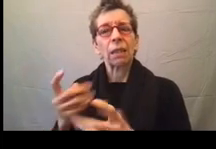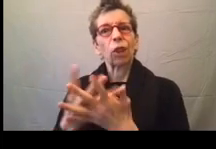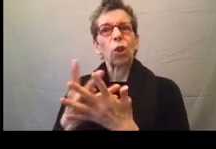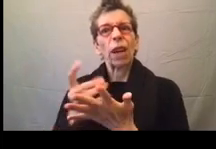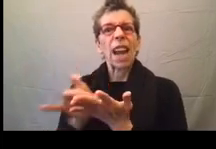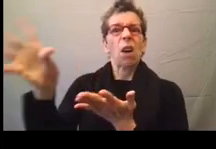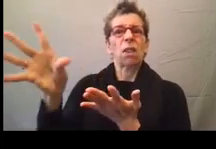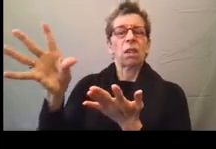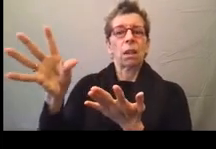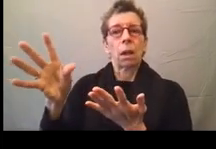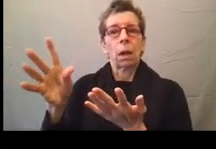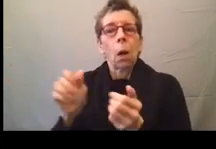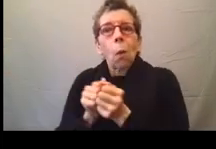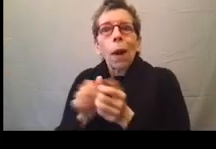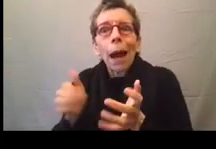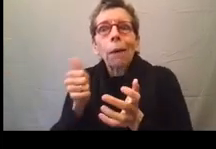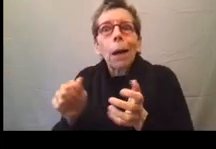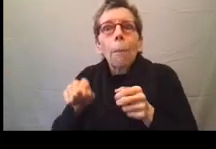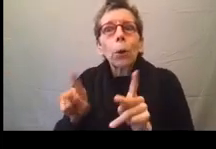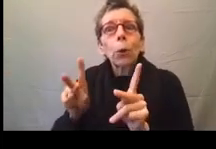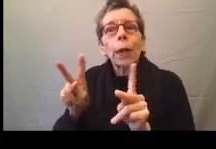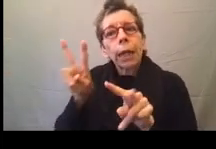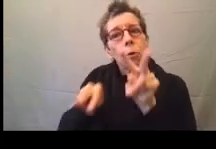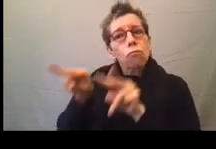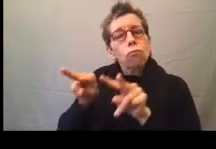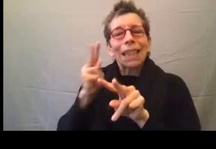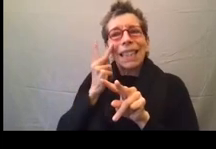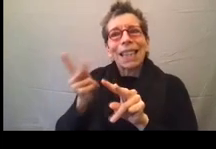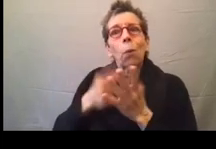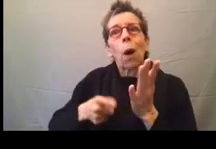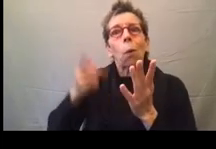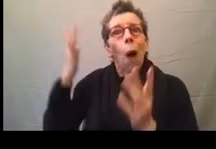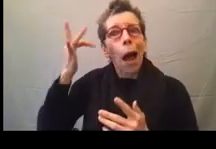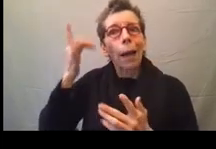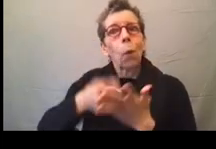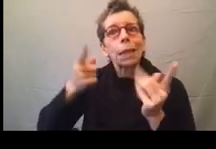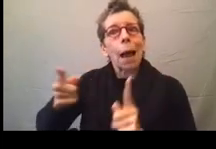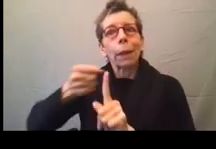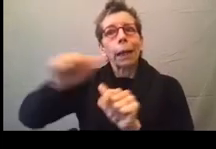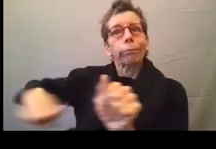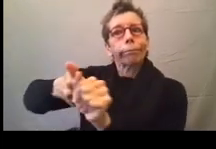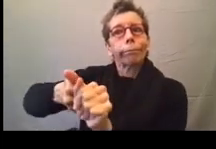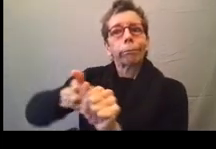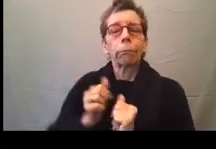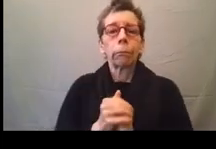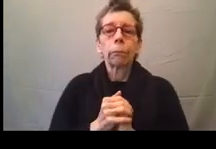no room to evaluate what is actually happening there. At the same time, algorithmic hiring